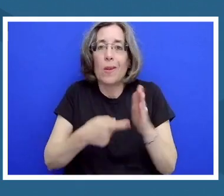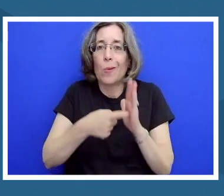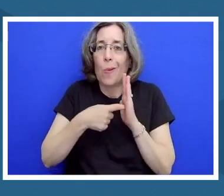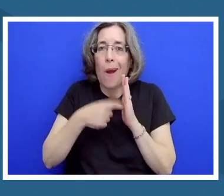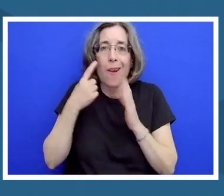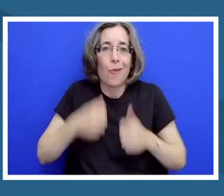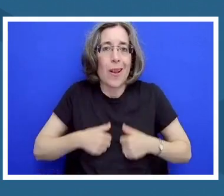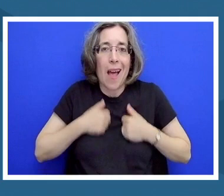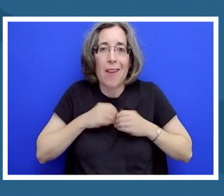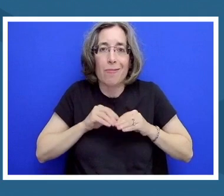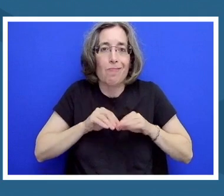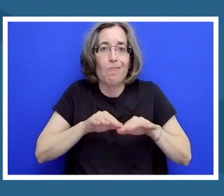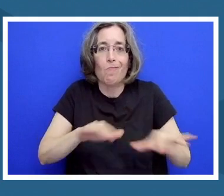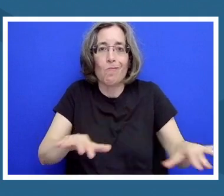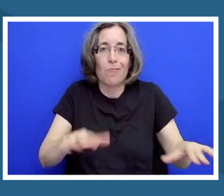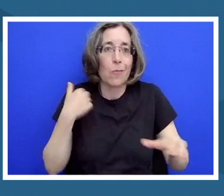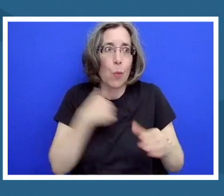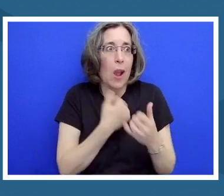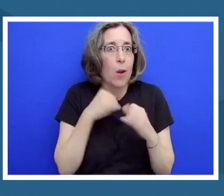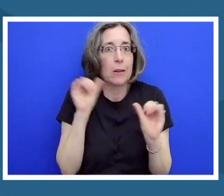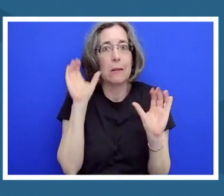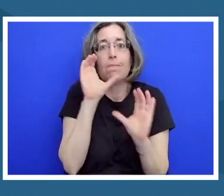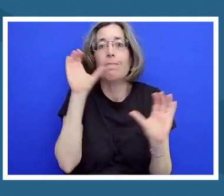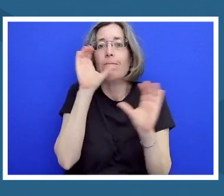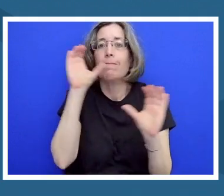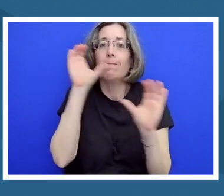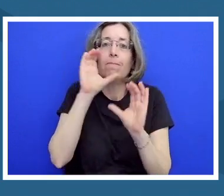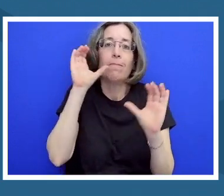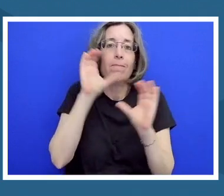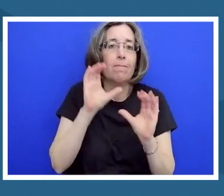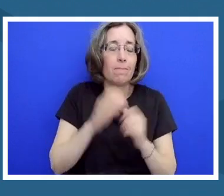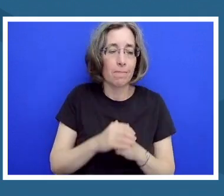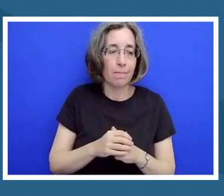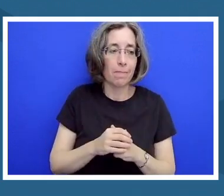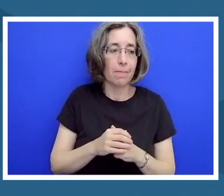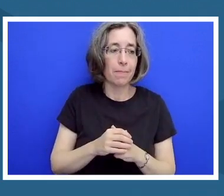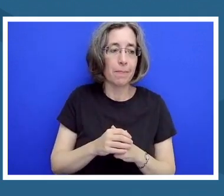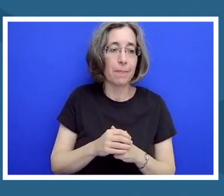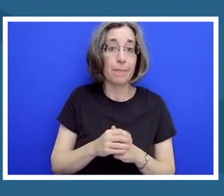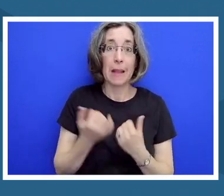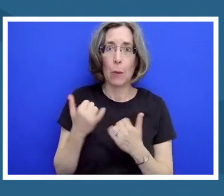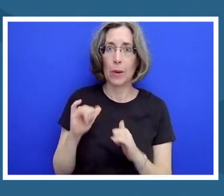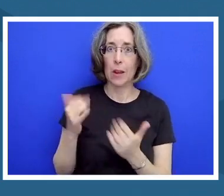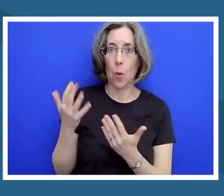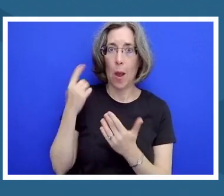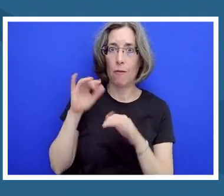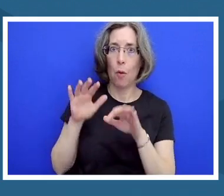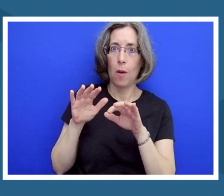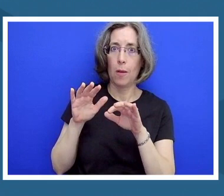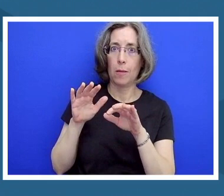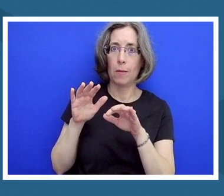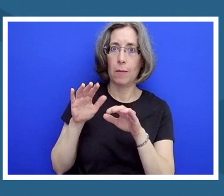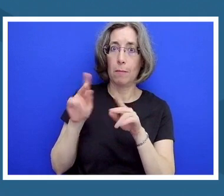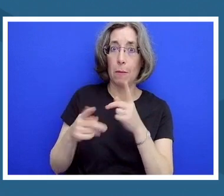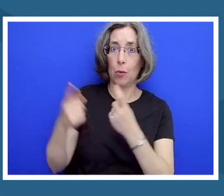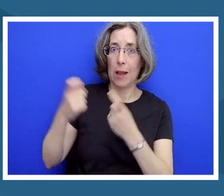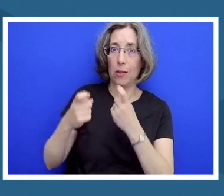what's possible um we're still waiting for some questions to come in from